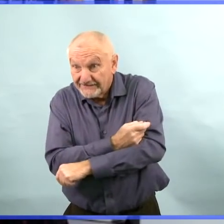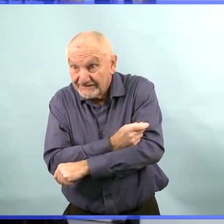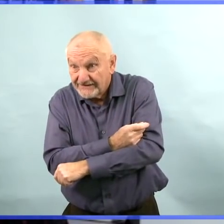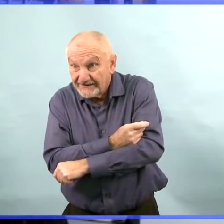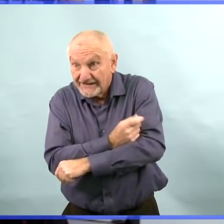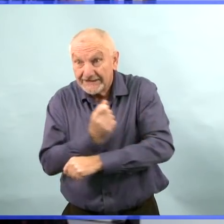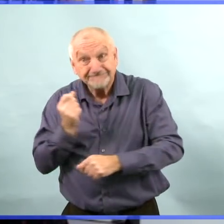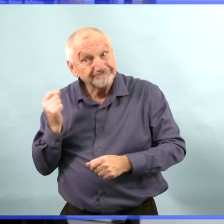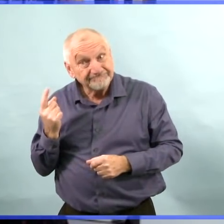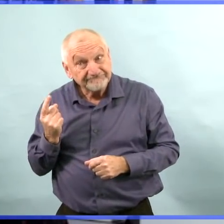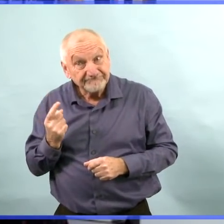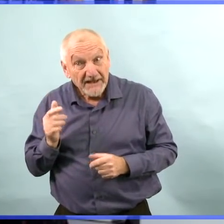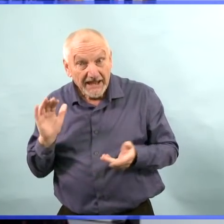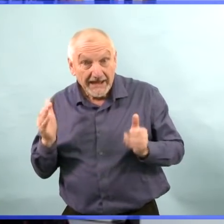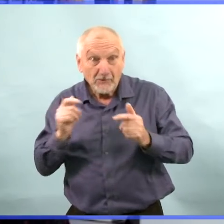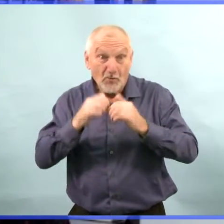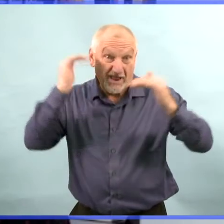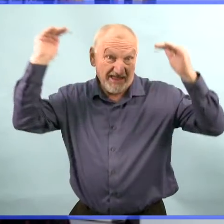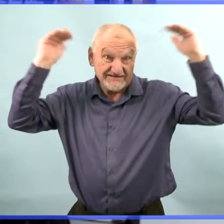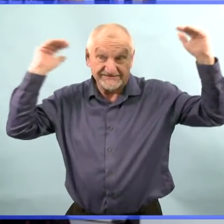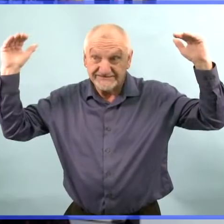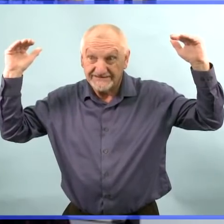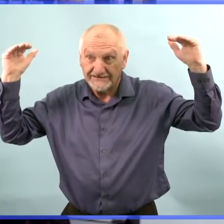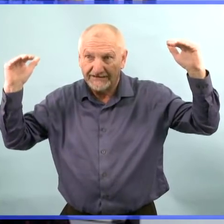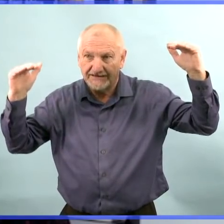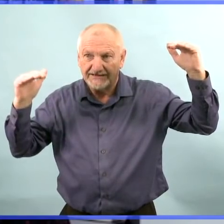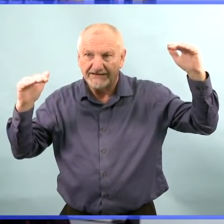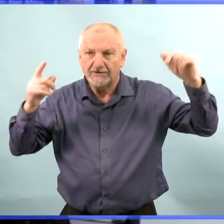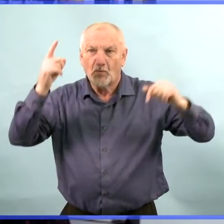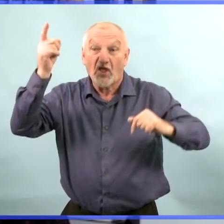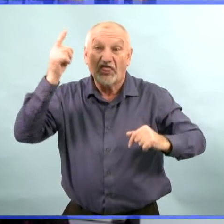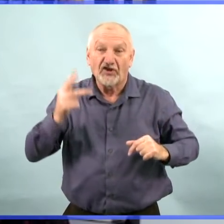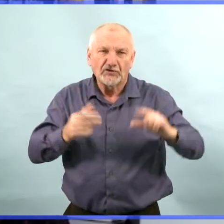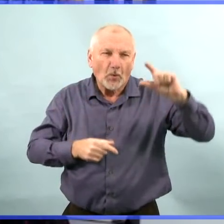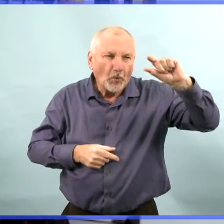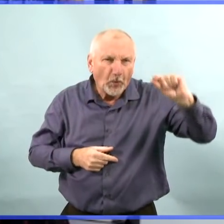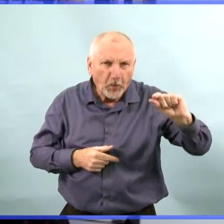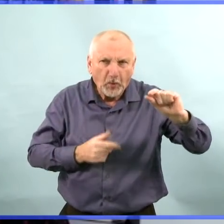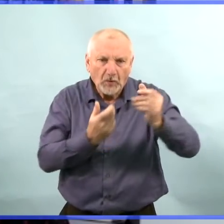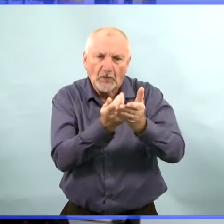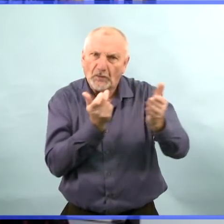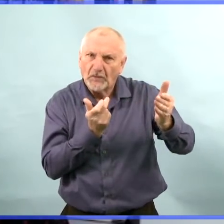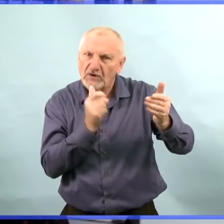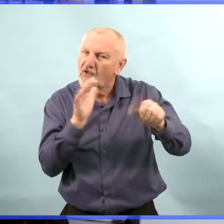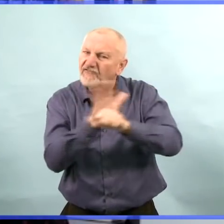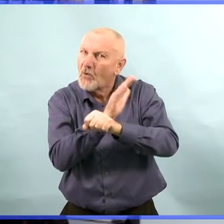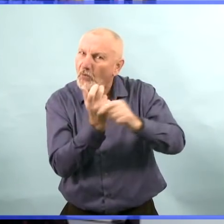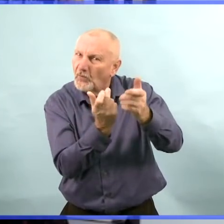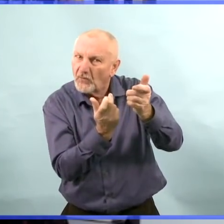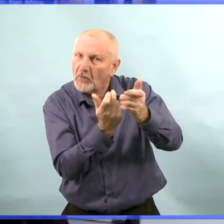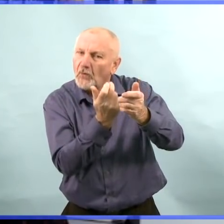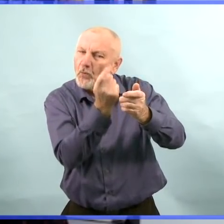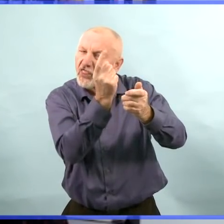to older people it's being administered as a two-dose series with eight weeks between doses